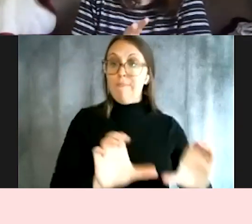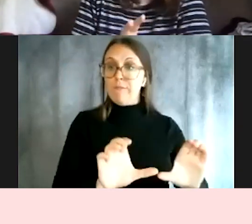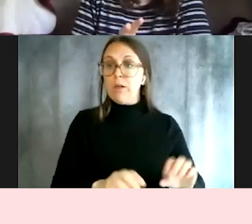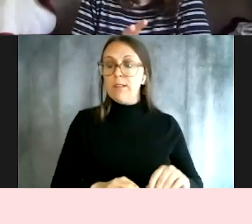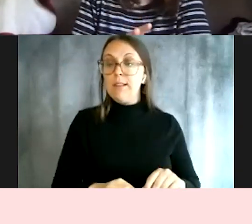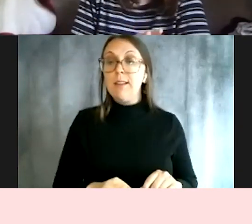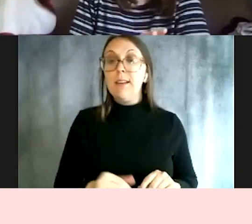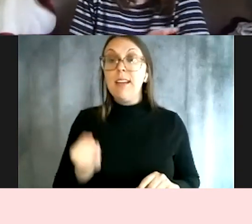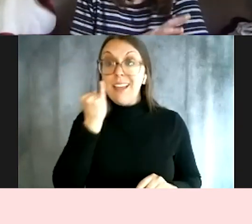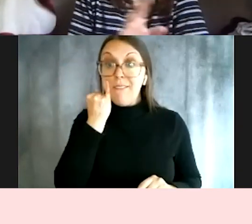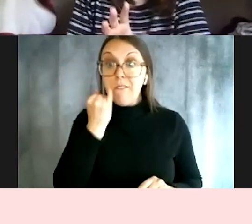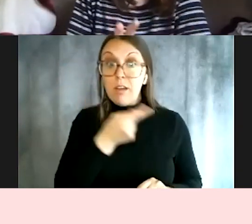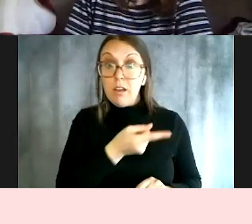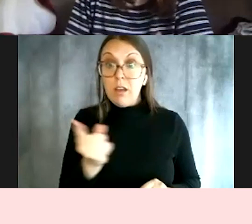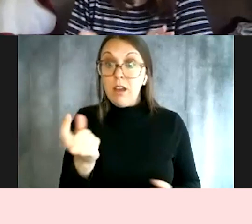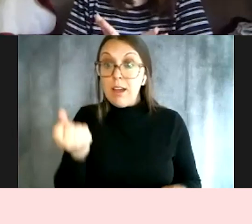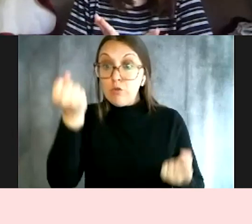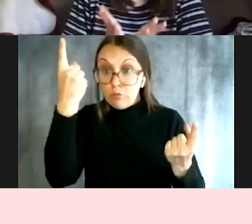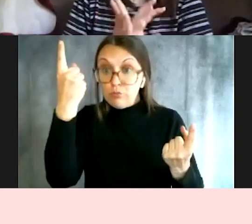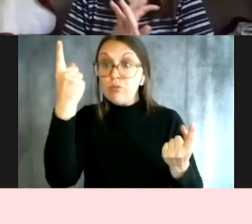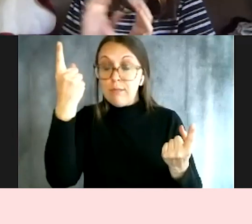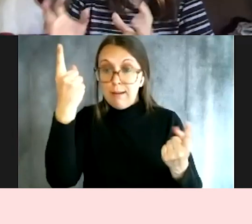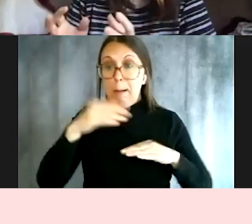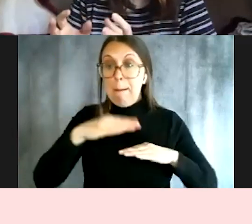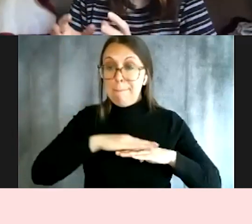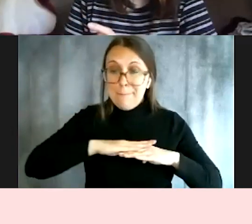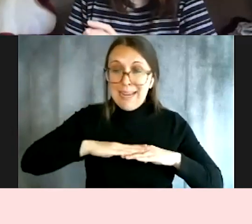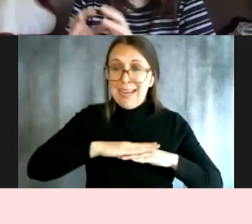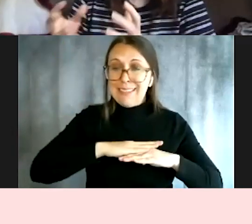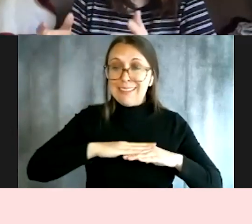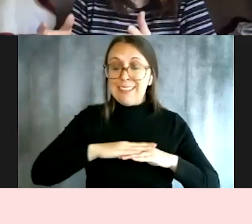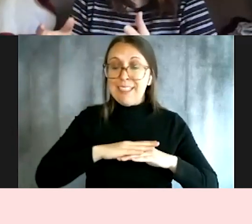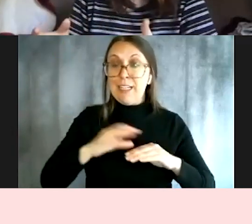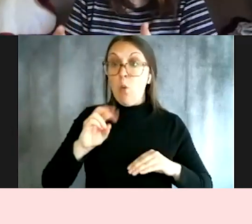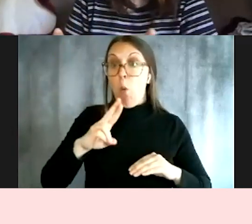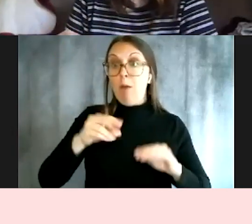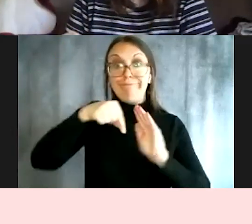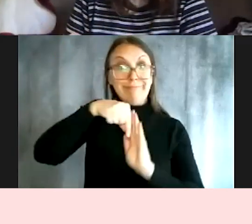accessibility or even better a more thorough version of how accessibility works on the web